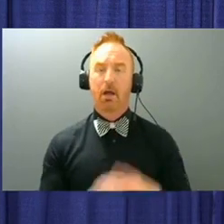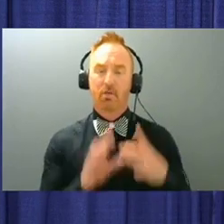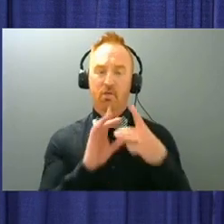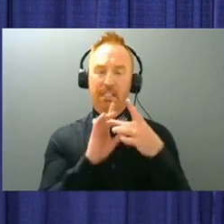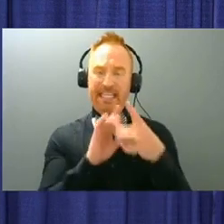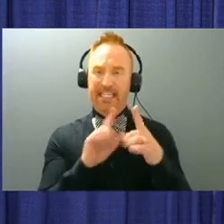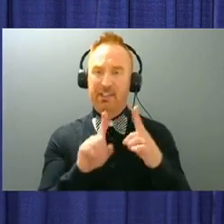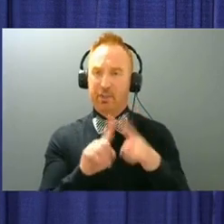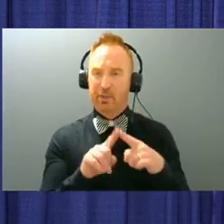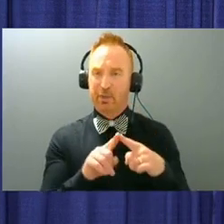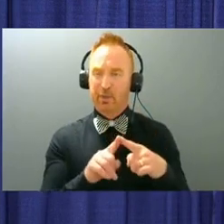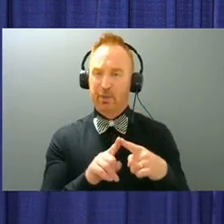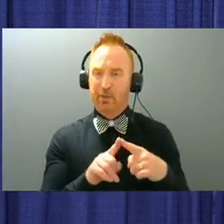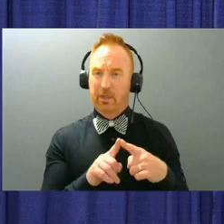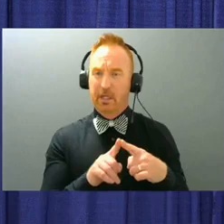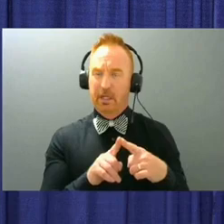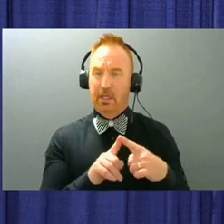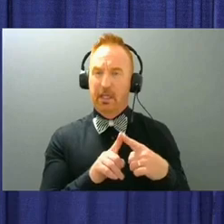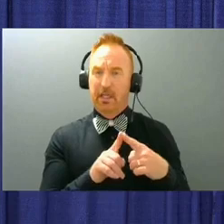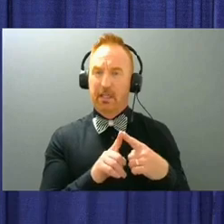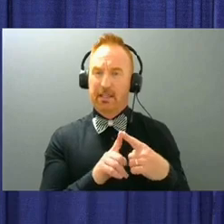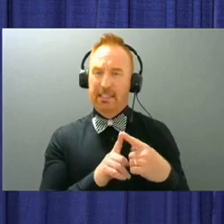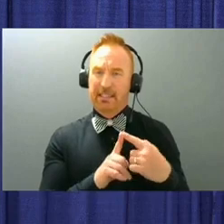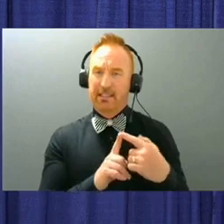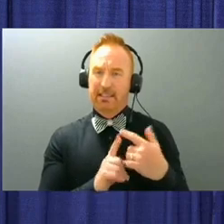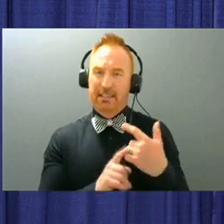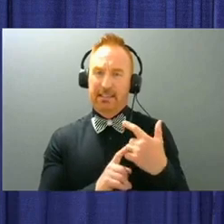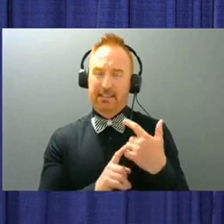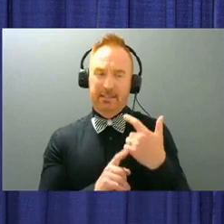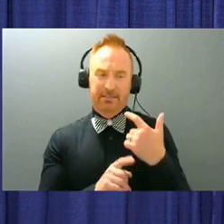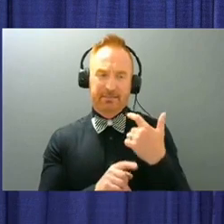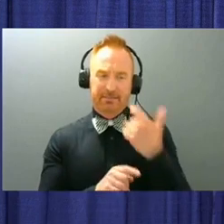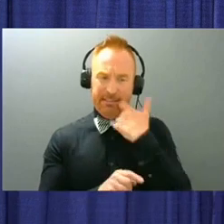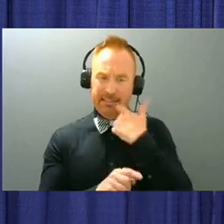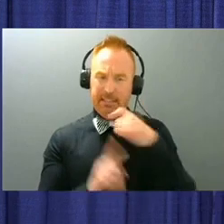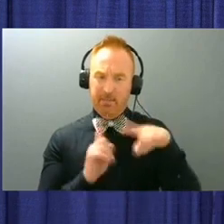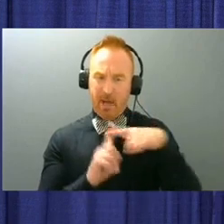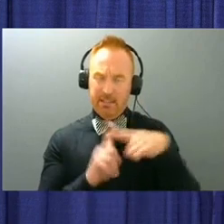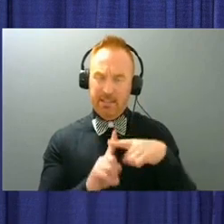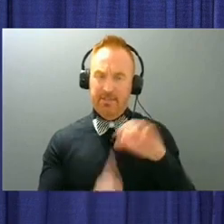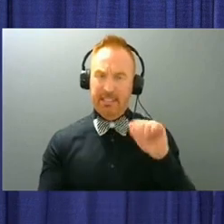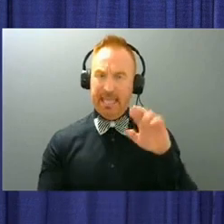regarding the last case -- the last positive case and there was